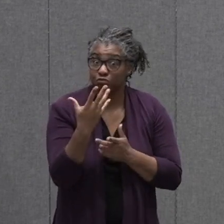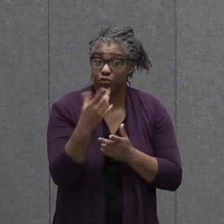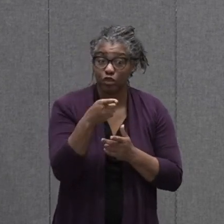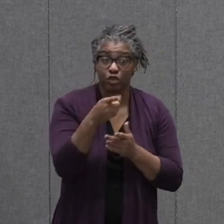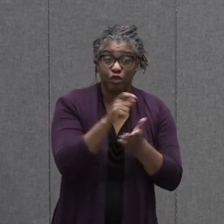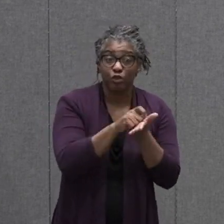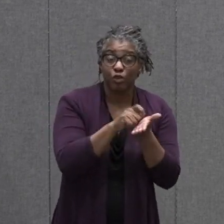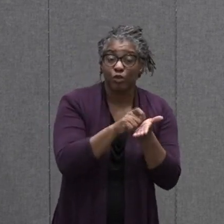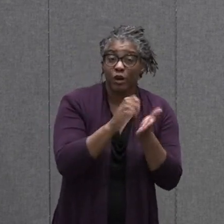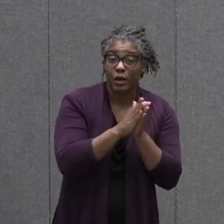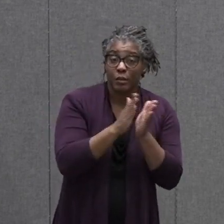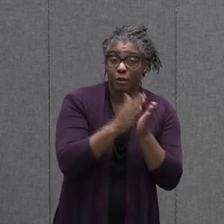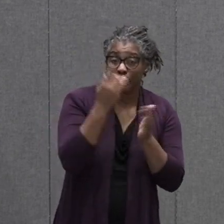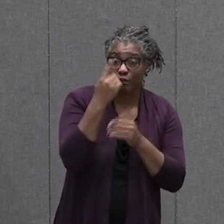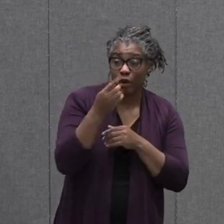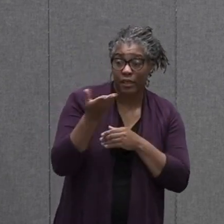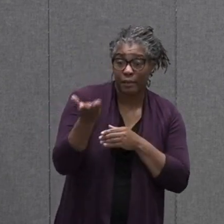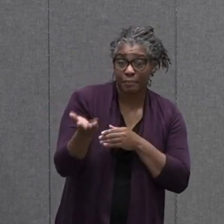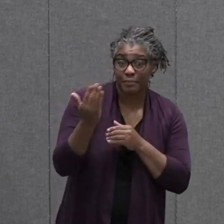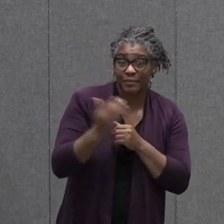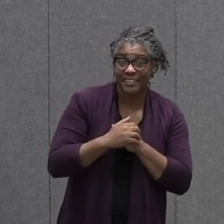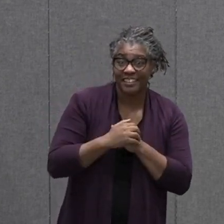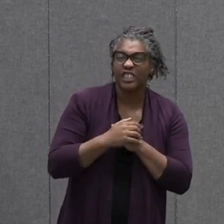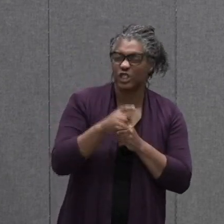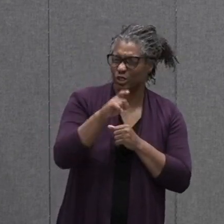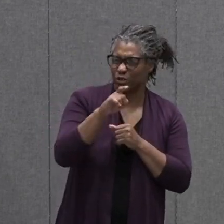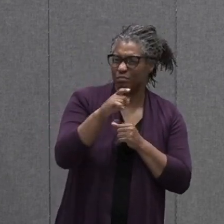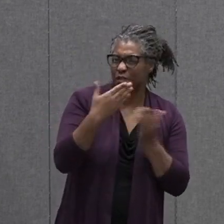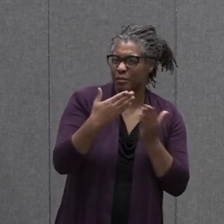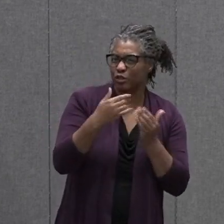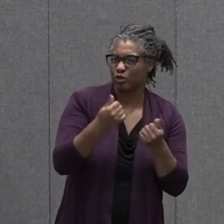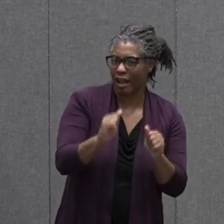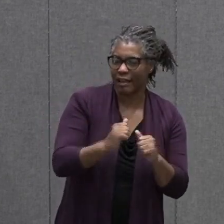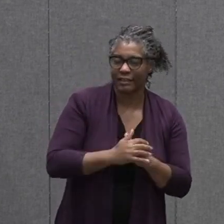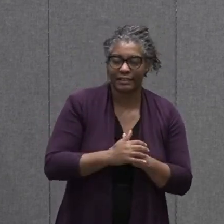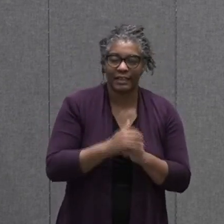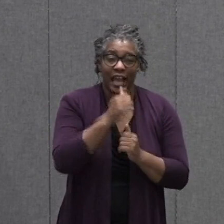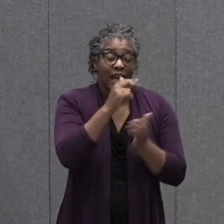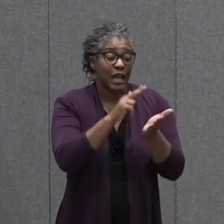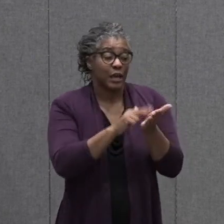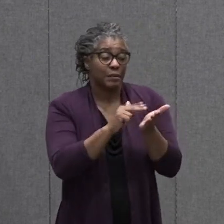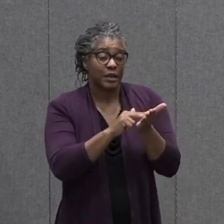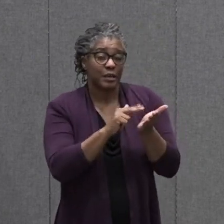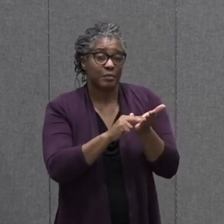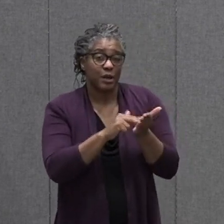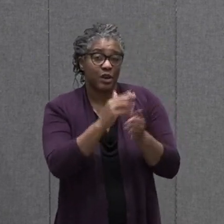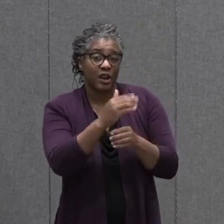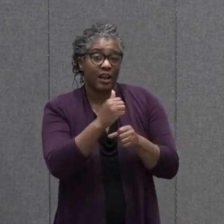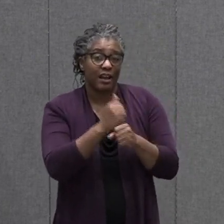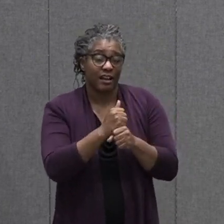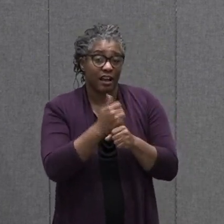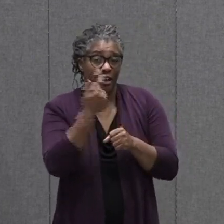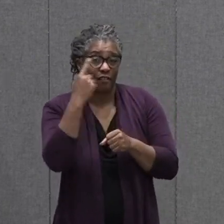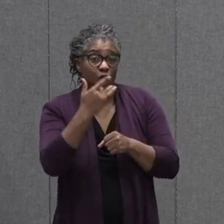Peanut Butter got a ball for his birthday. He was kind of bad at kicking with it on his feet.